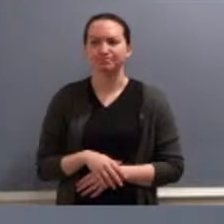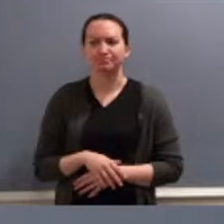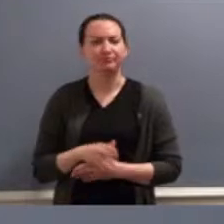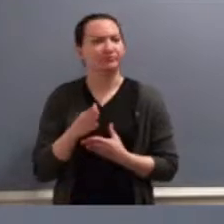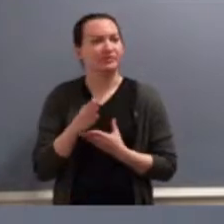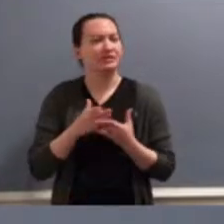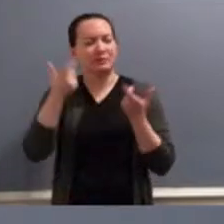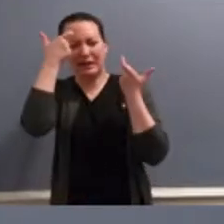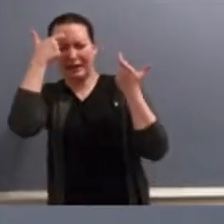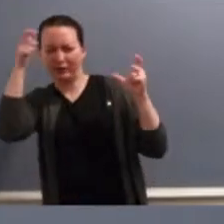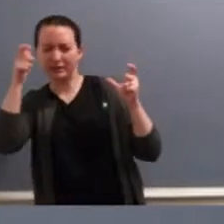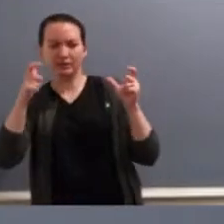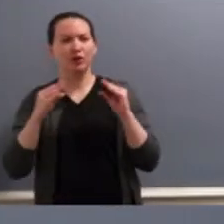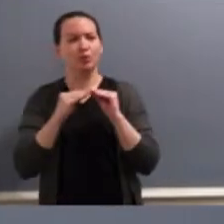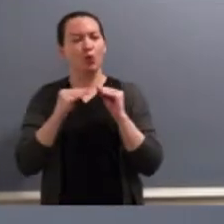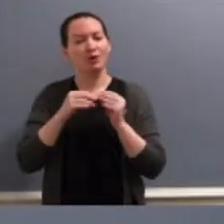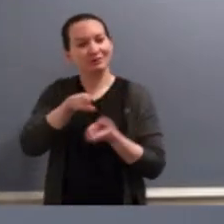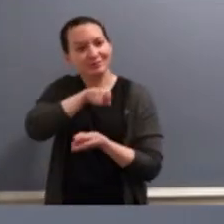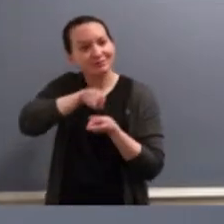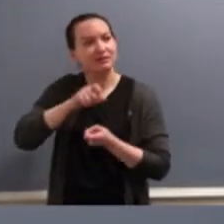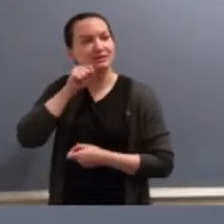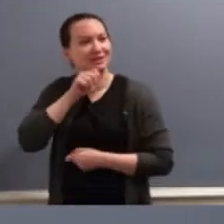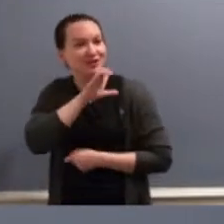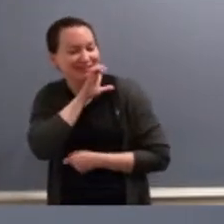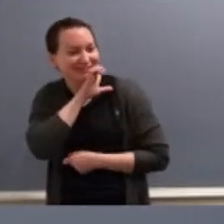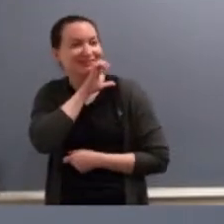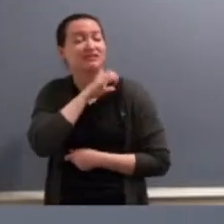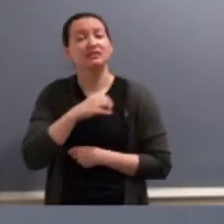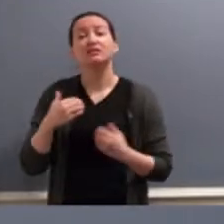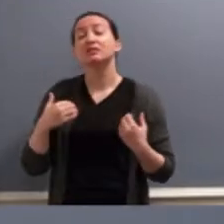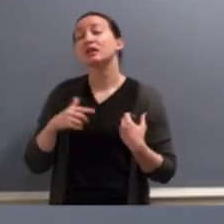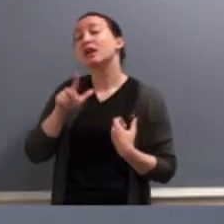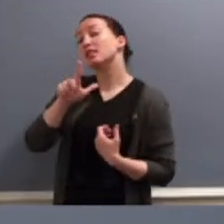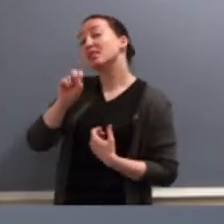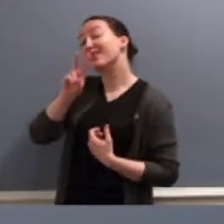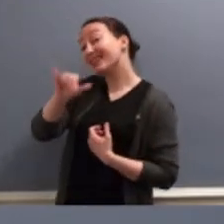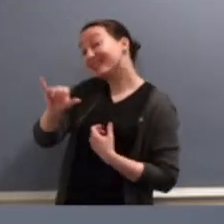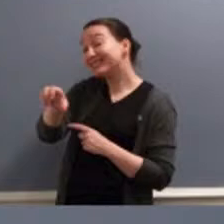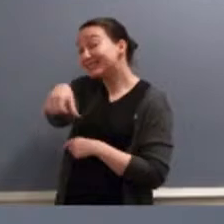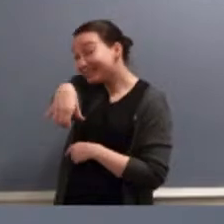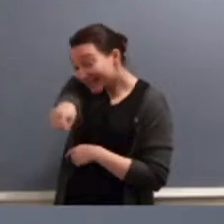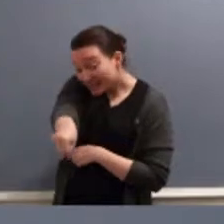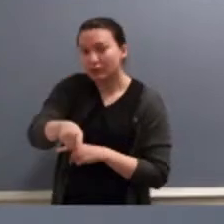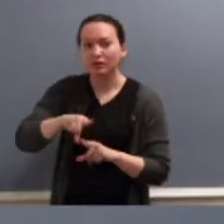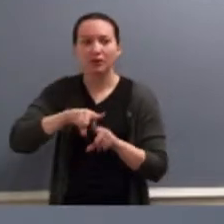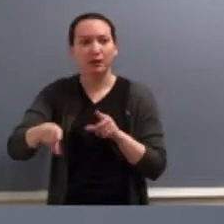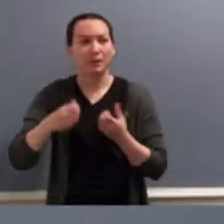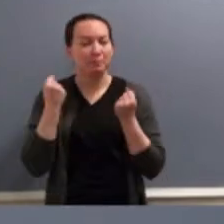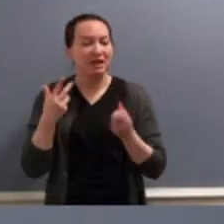to see some more for senior citizens we do have a levy but a lot of people are on fixed income